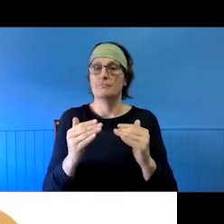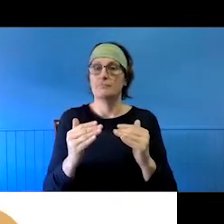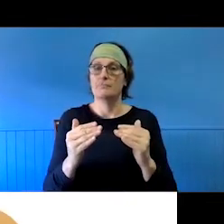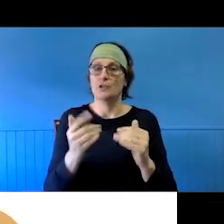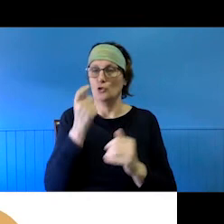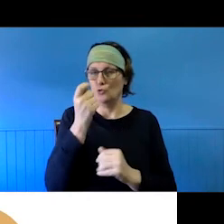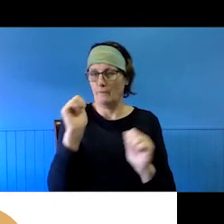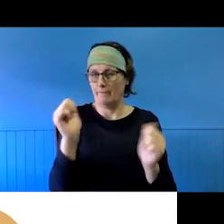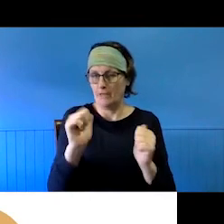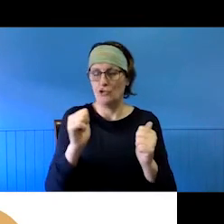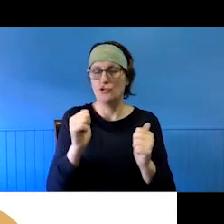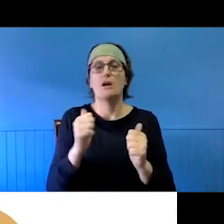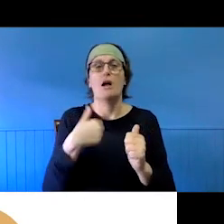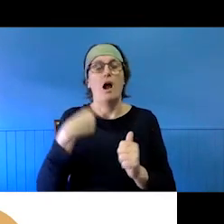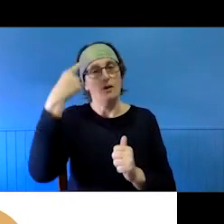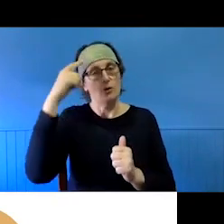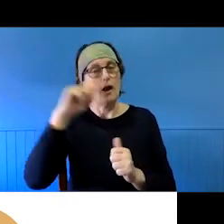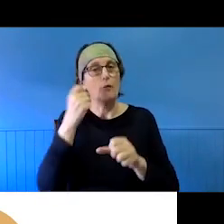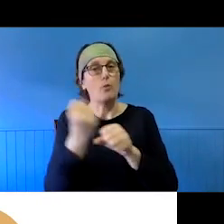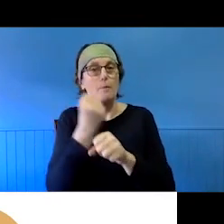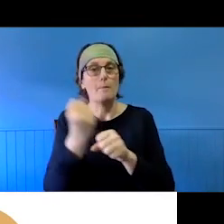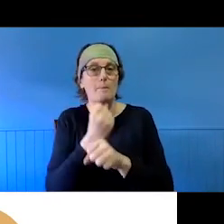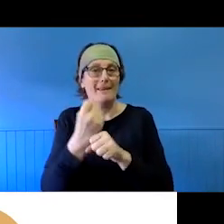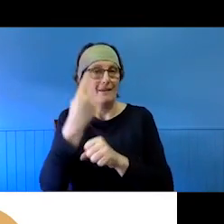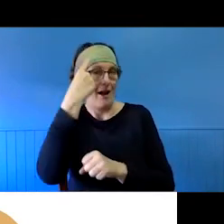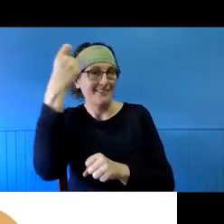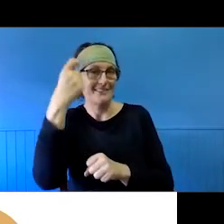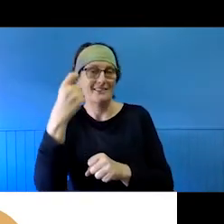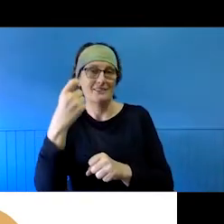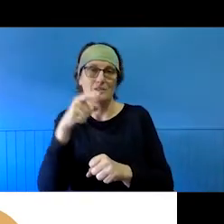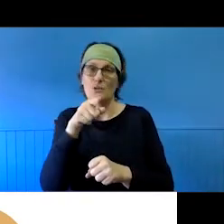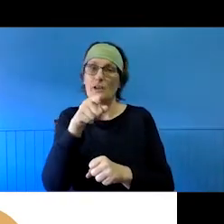that I would create some key ideas for when you're creating presence in